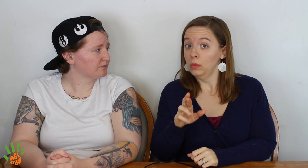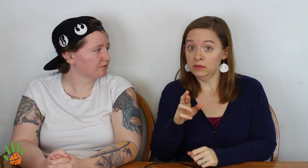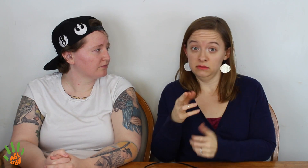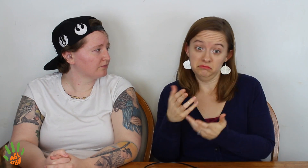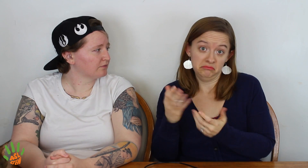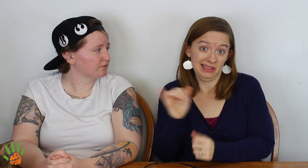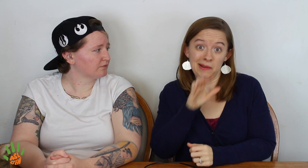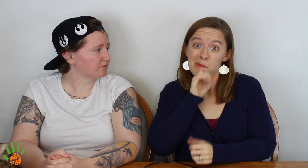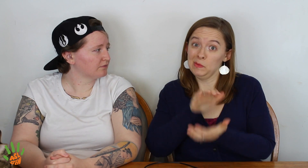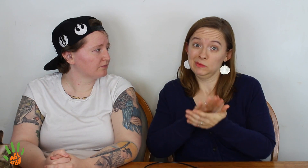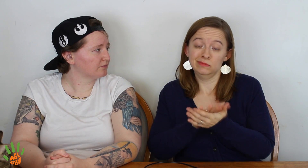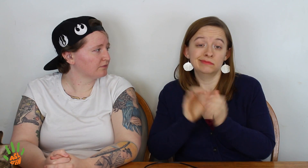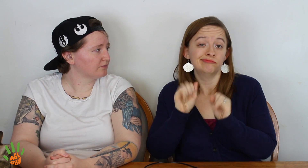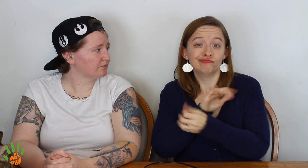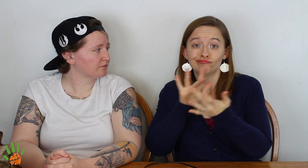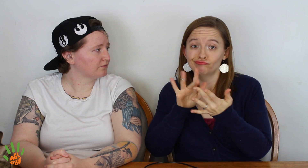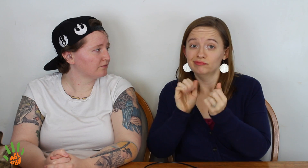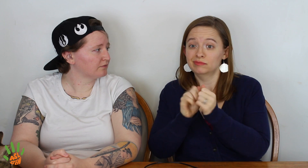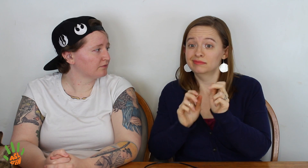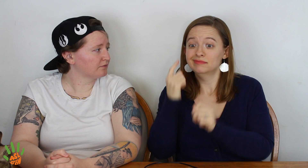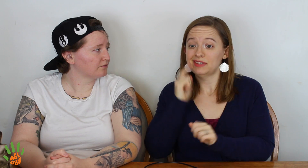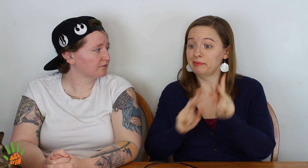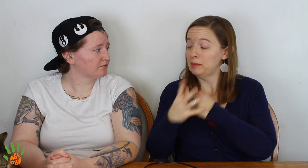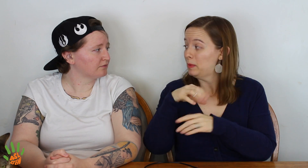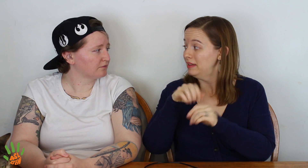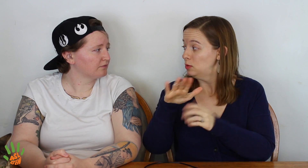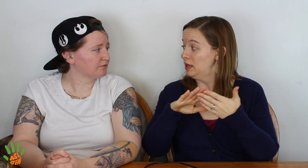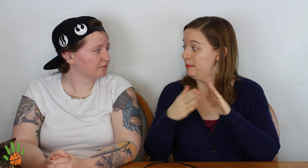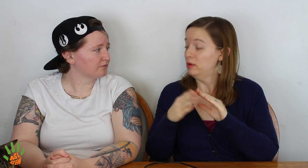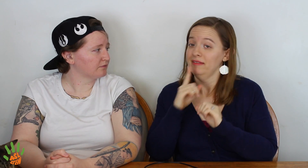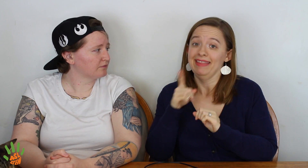Or you could go old school, and get in contact with your Deaf community